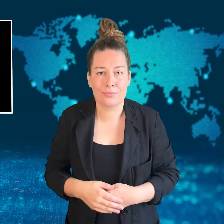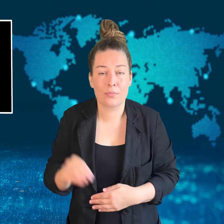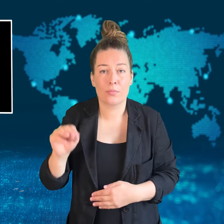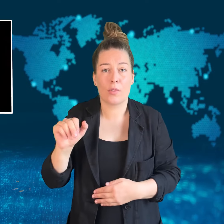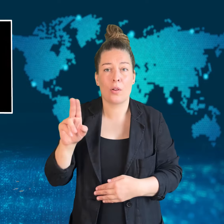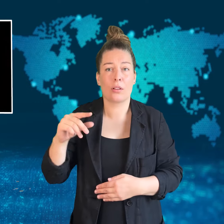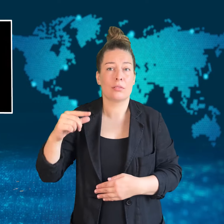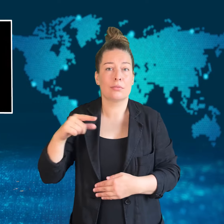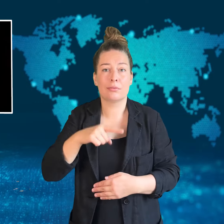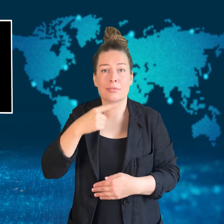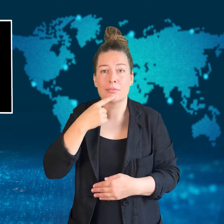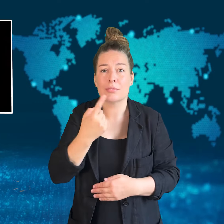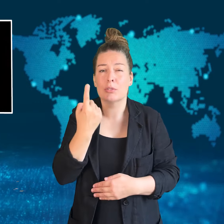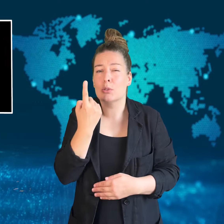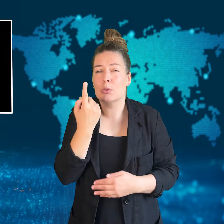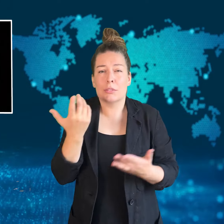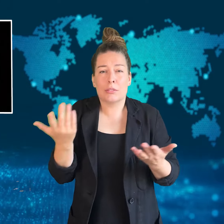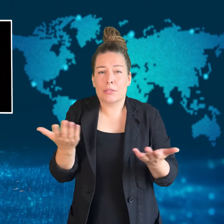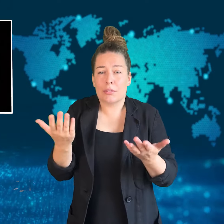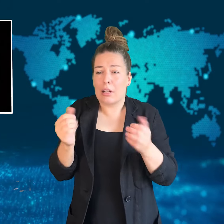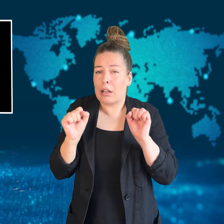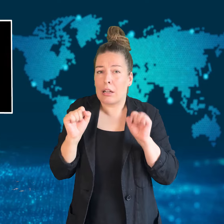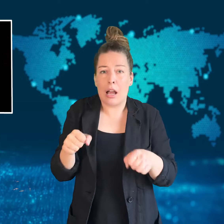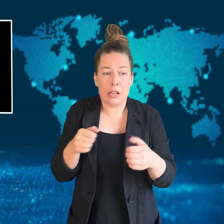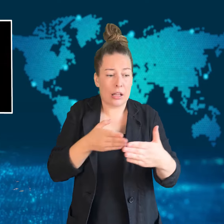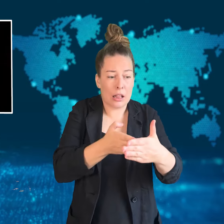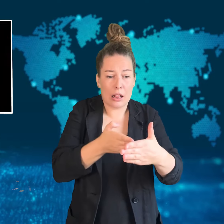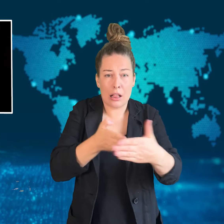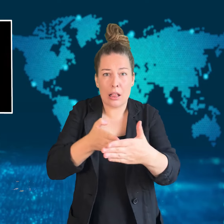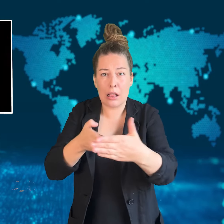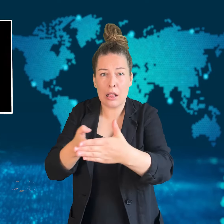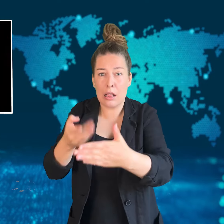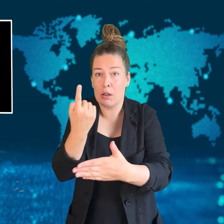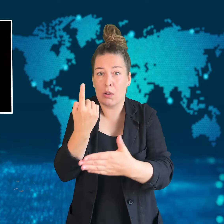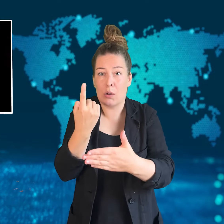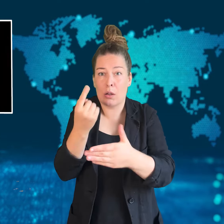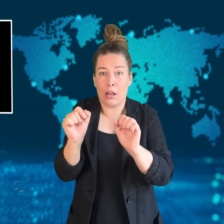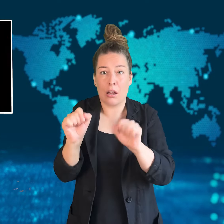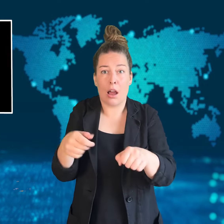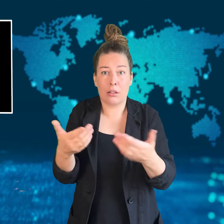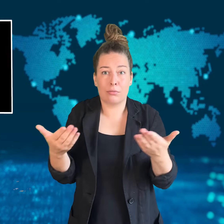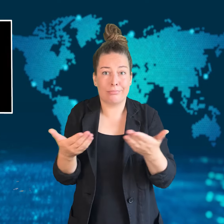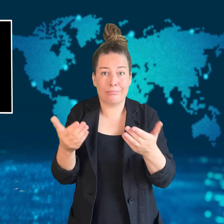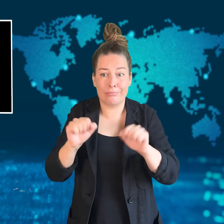be robbing and killing people.